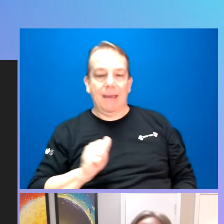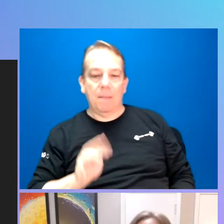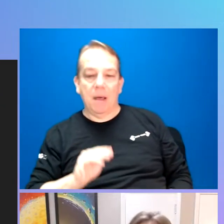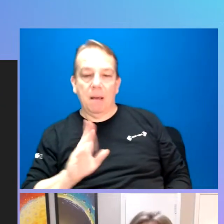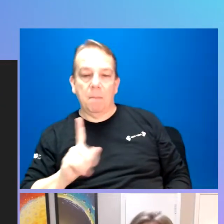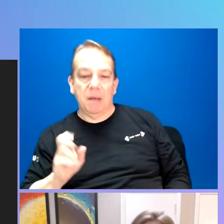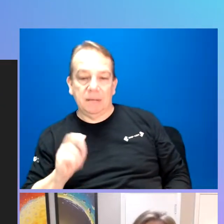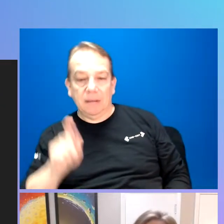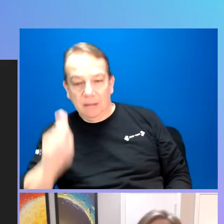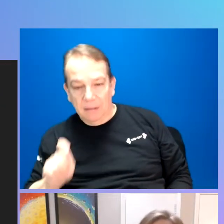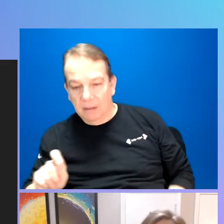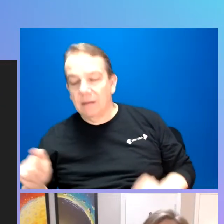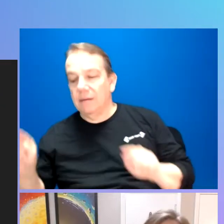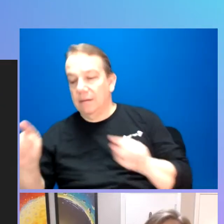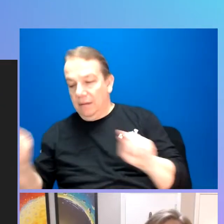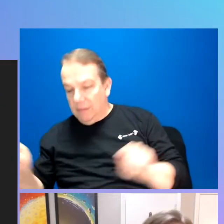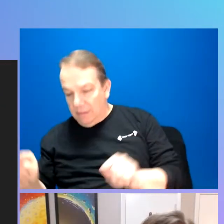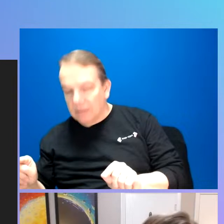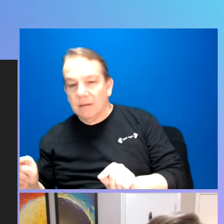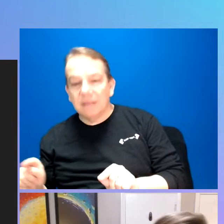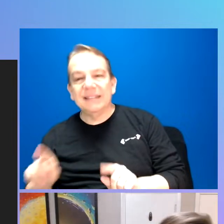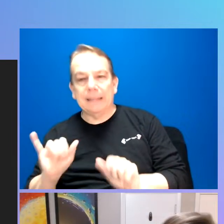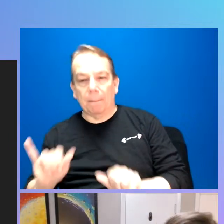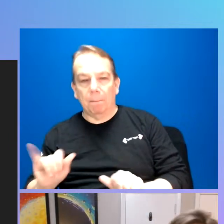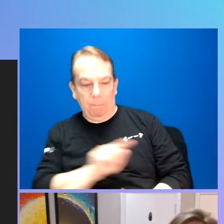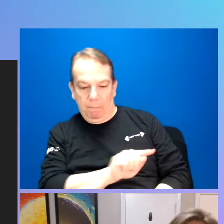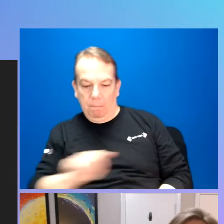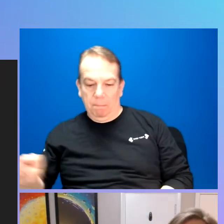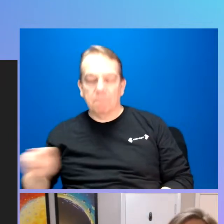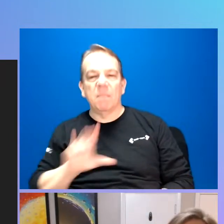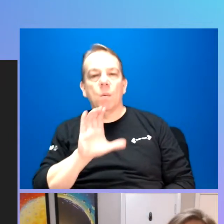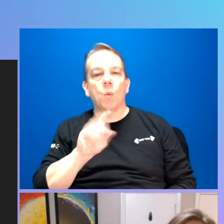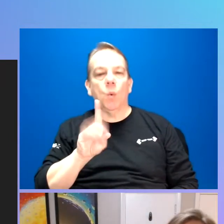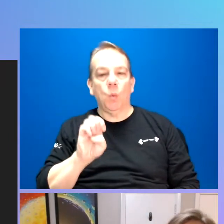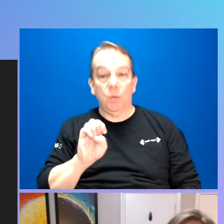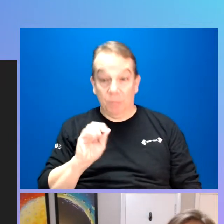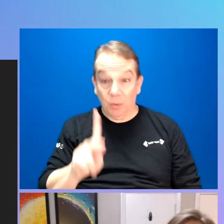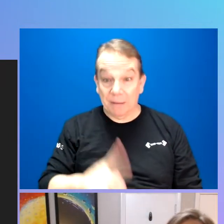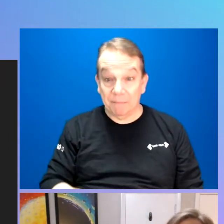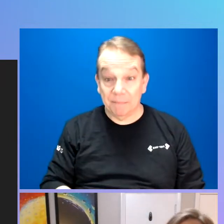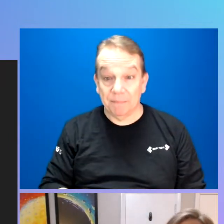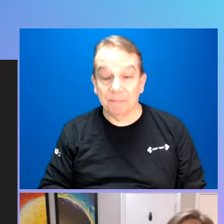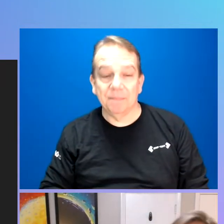another set of angular brackets. At the end. Okay, so let's see